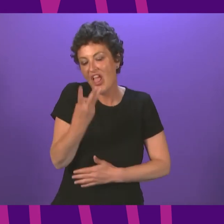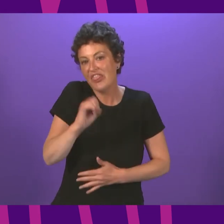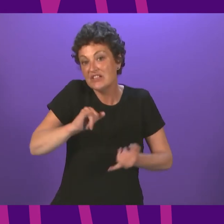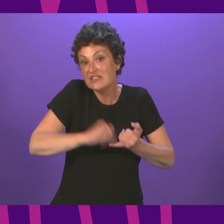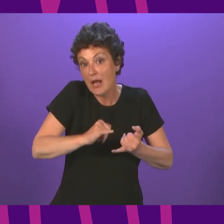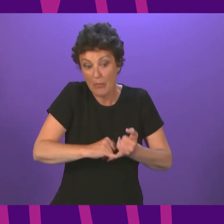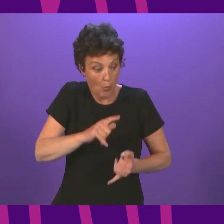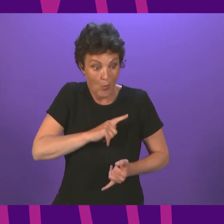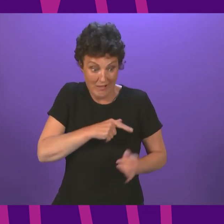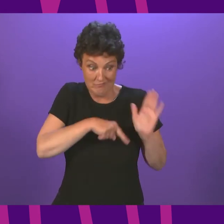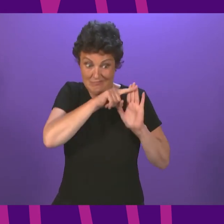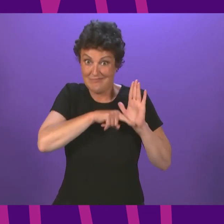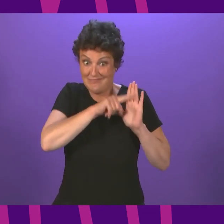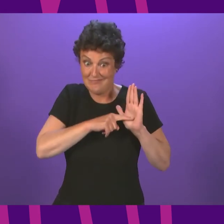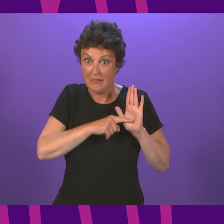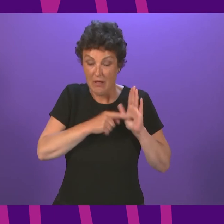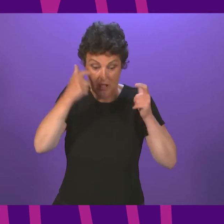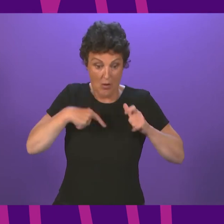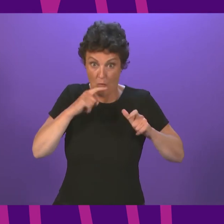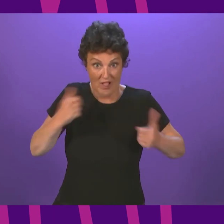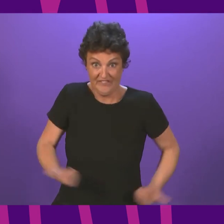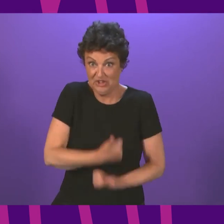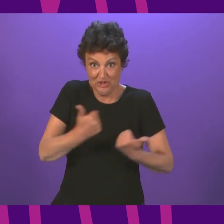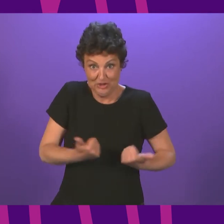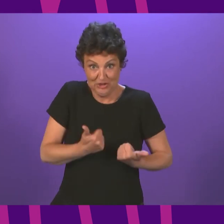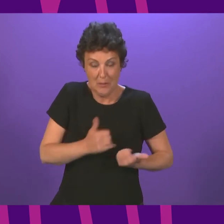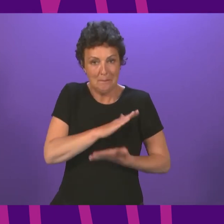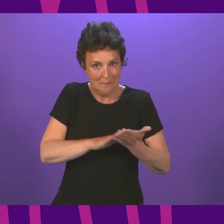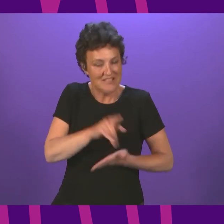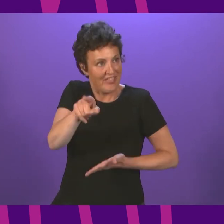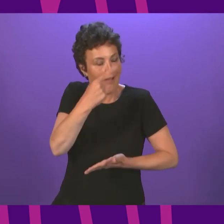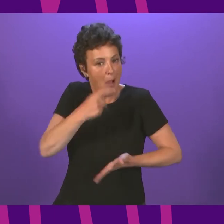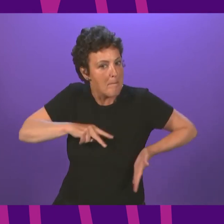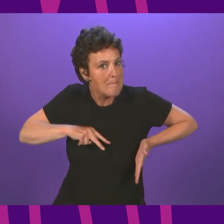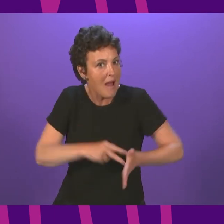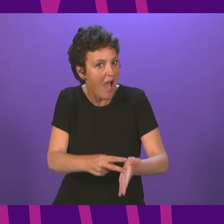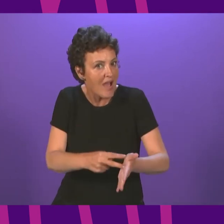partnership ceremonies, support to help business, fiscal fines, live music, social security, support for carers and social care services.